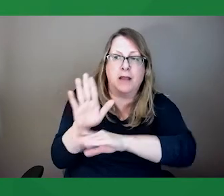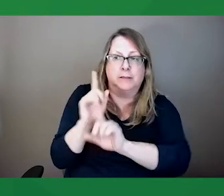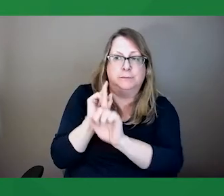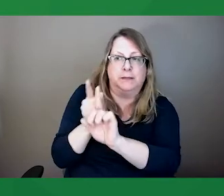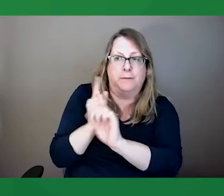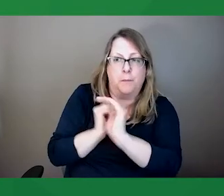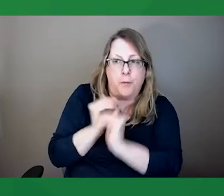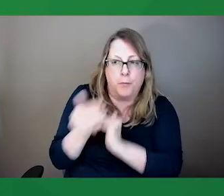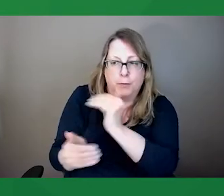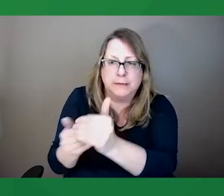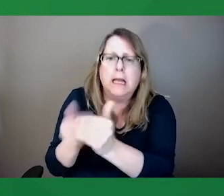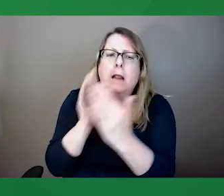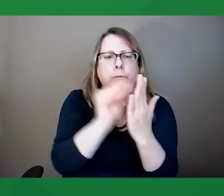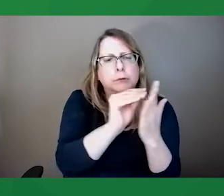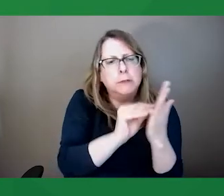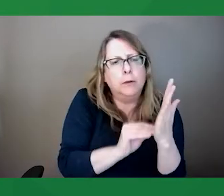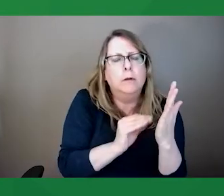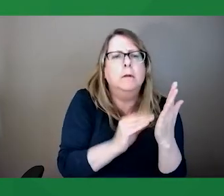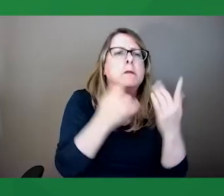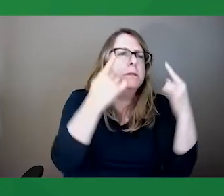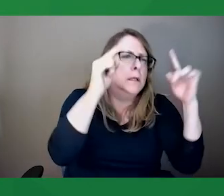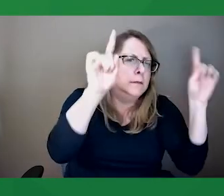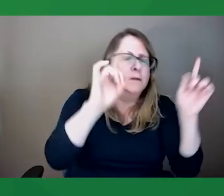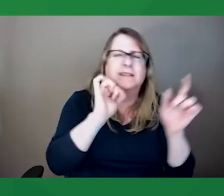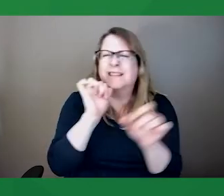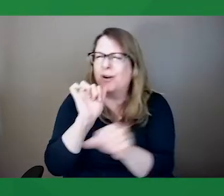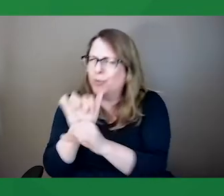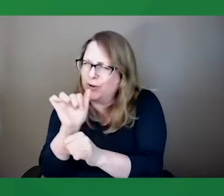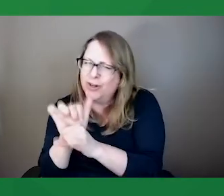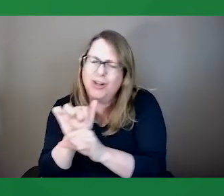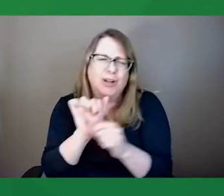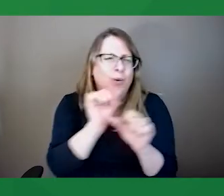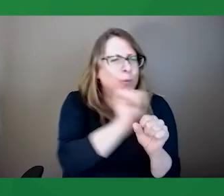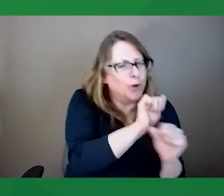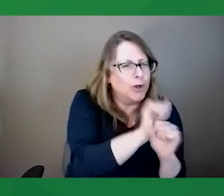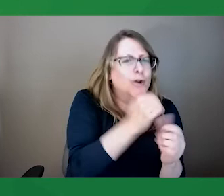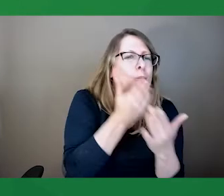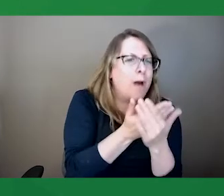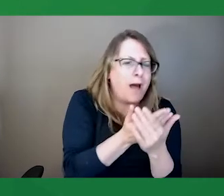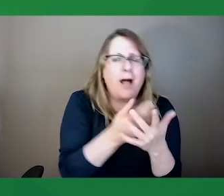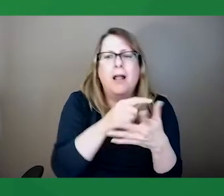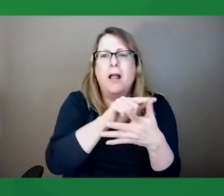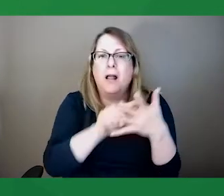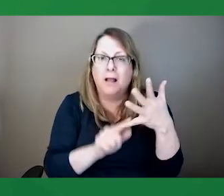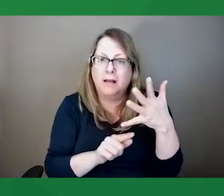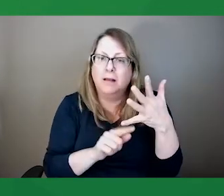What worked, what didn't. So you want to ensure you add those things. Put it into a specific folder